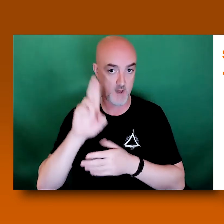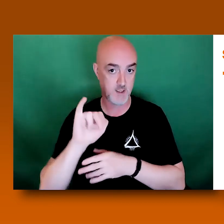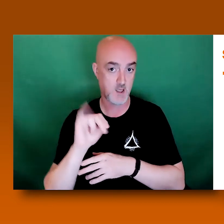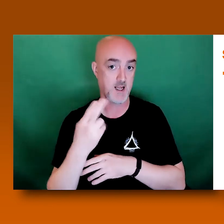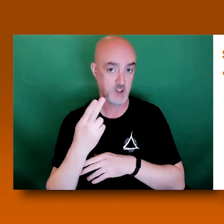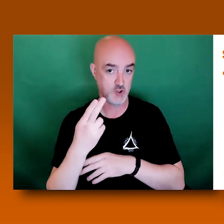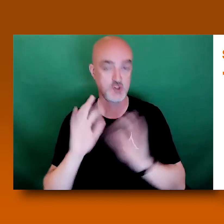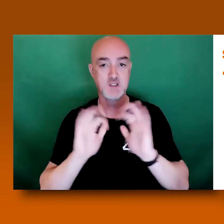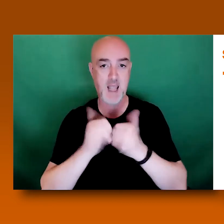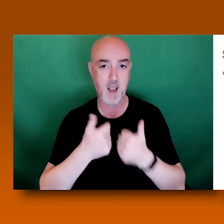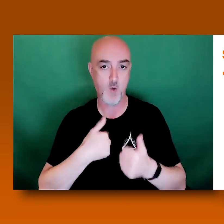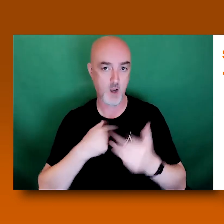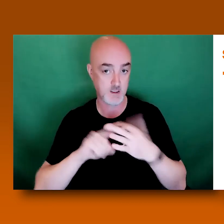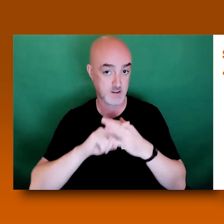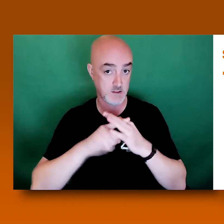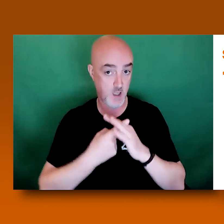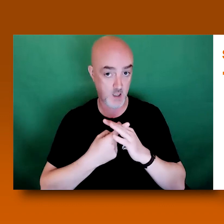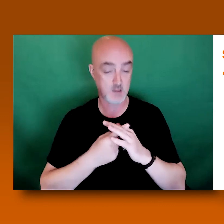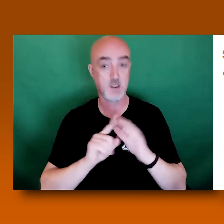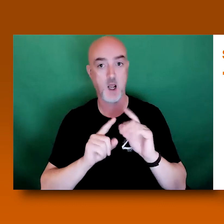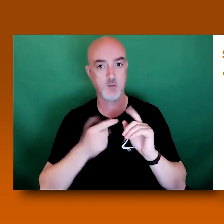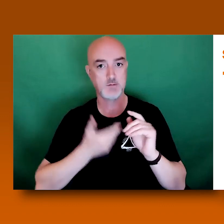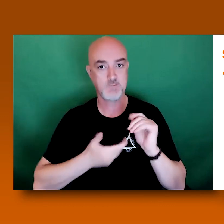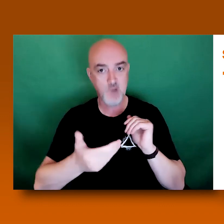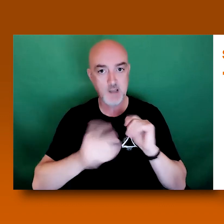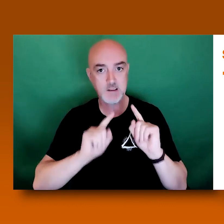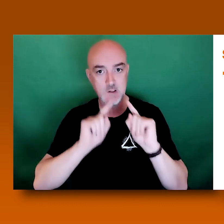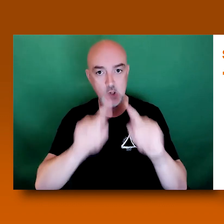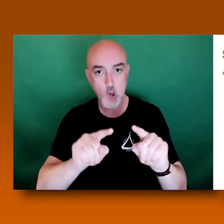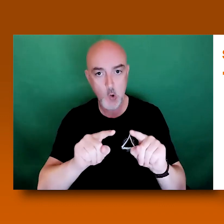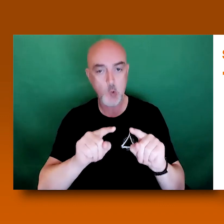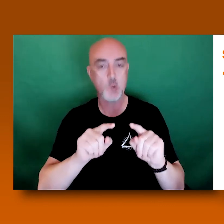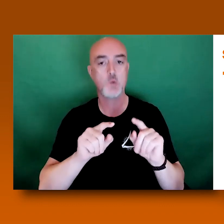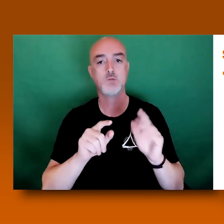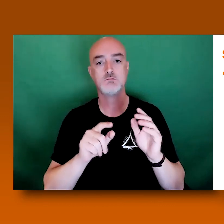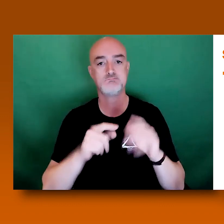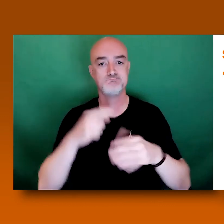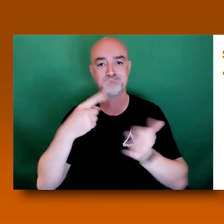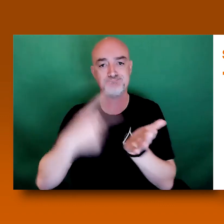for their early beginnings with NIH and then as they get to know you,